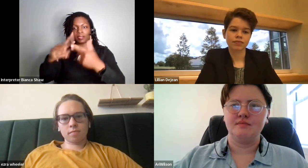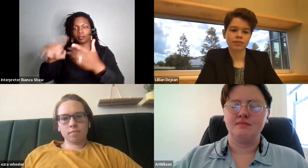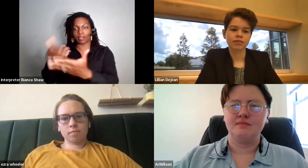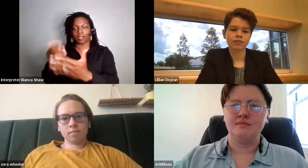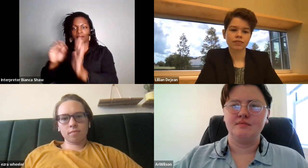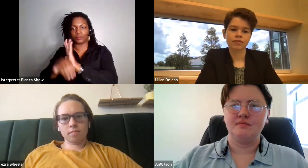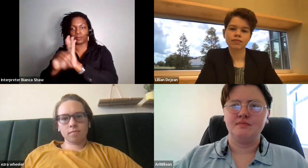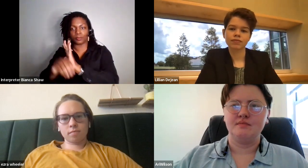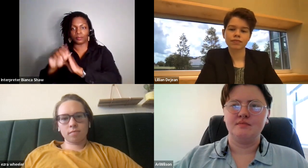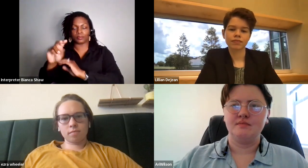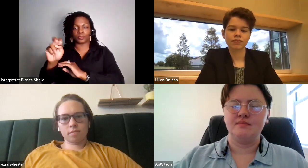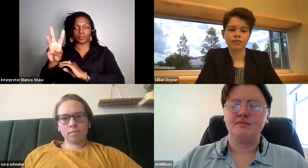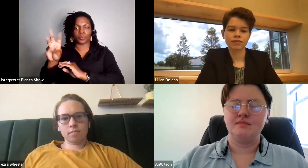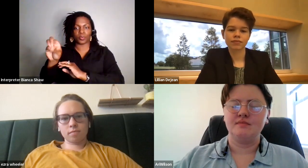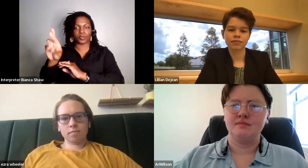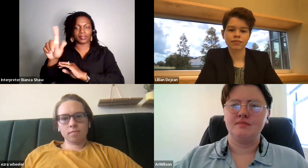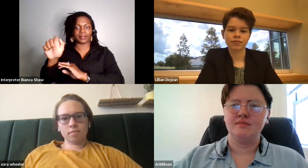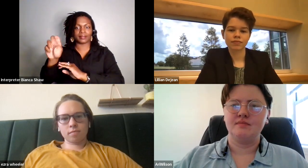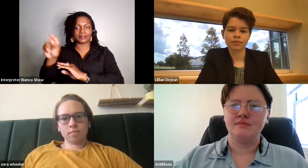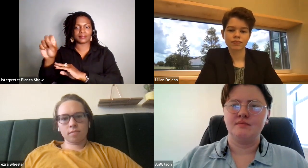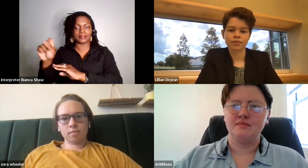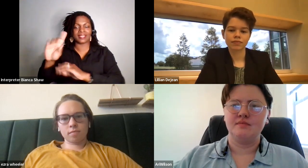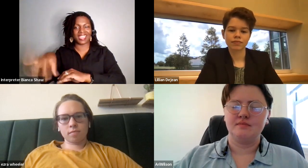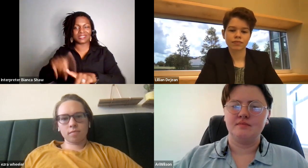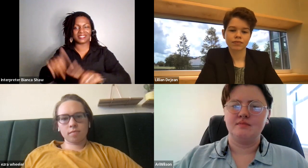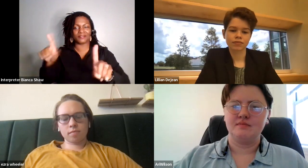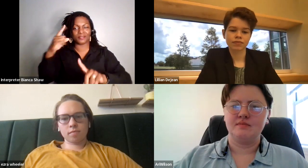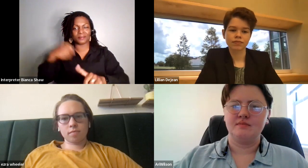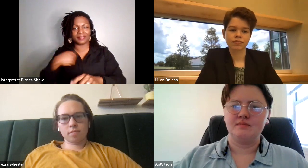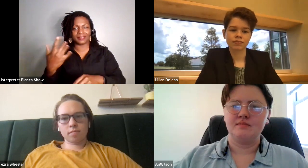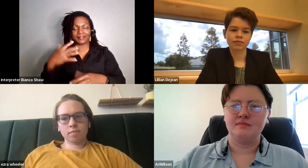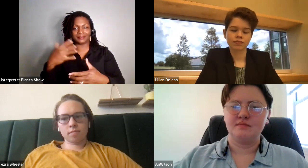It was much different from me. coming into the the culture.